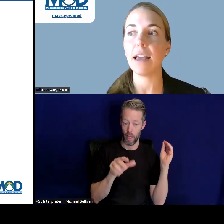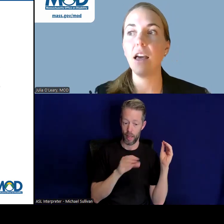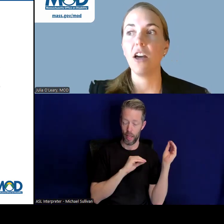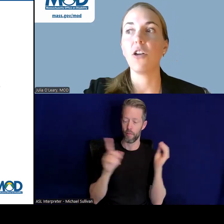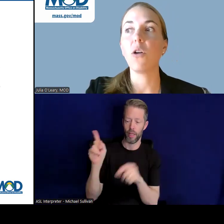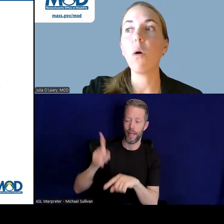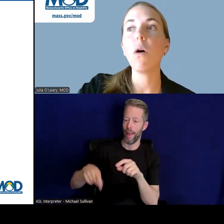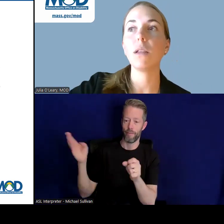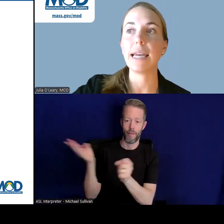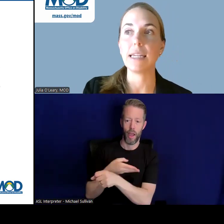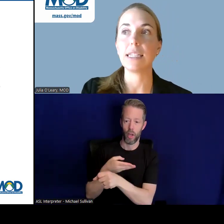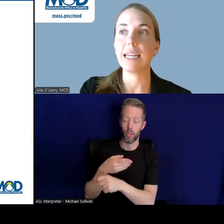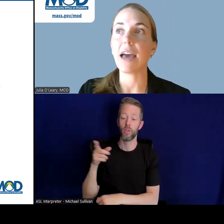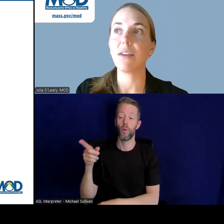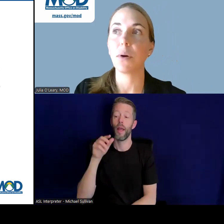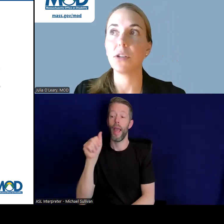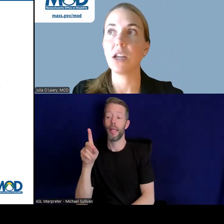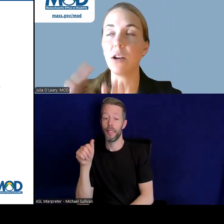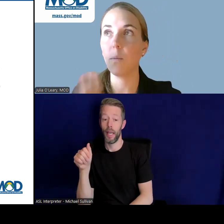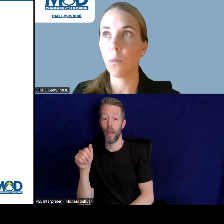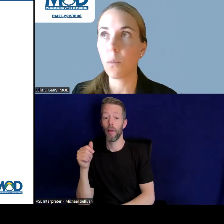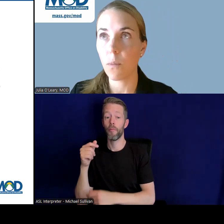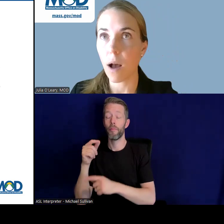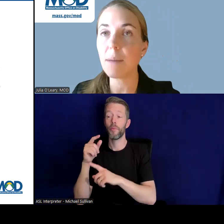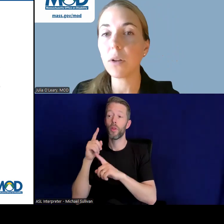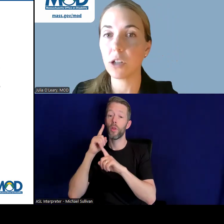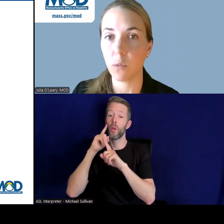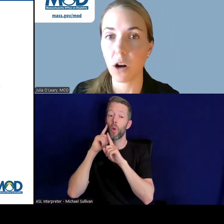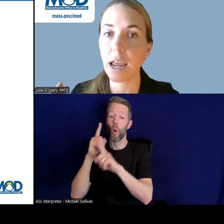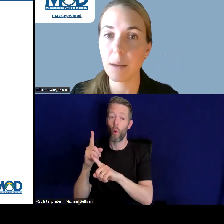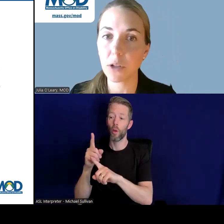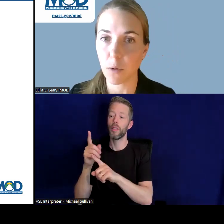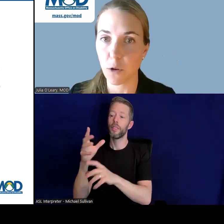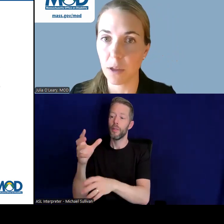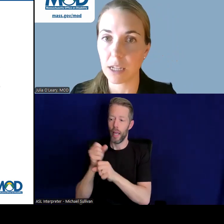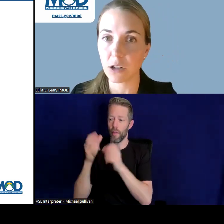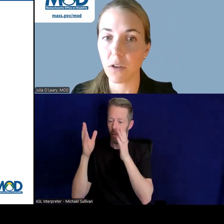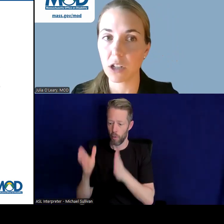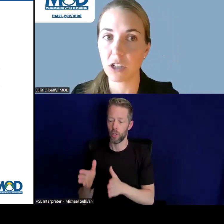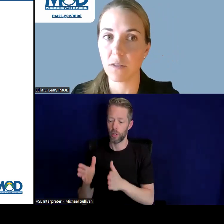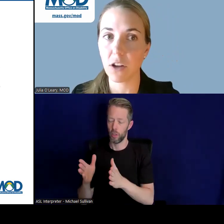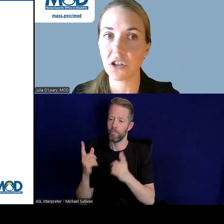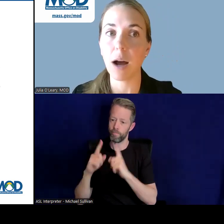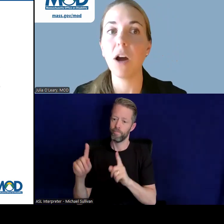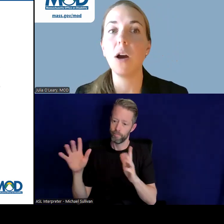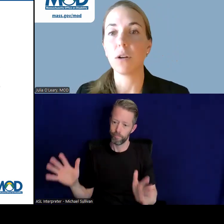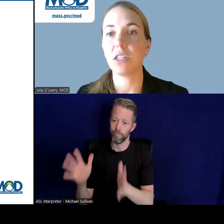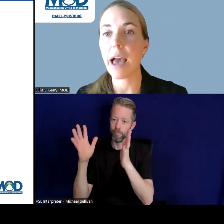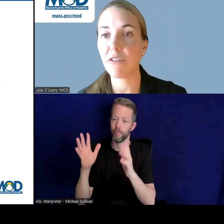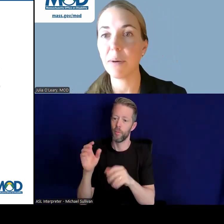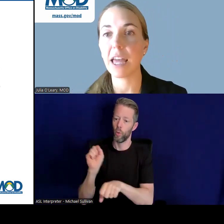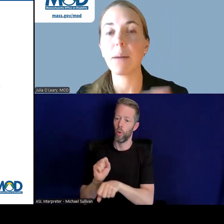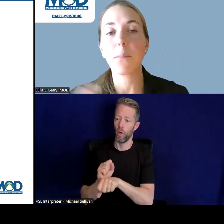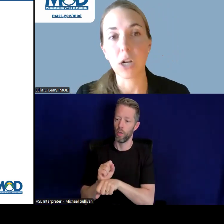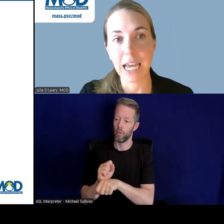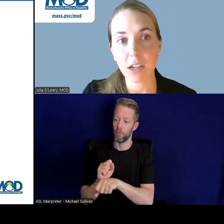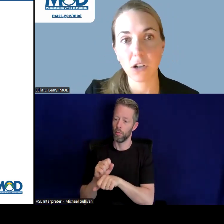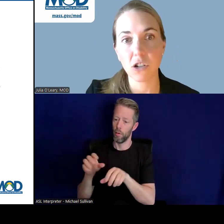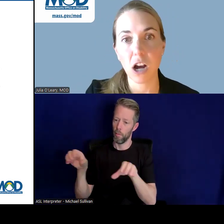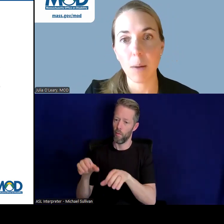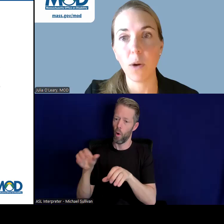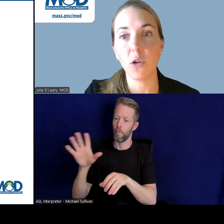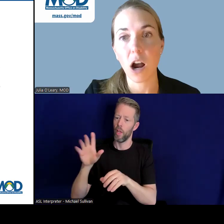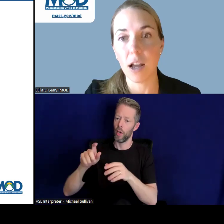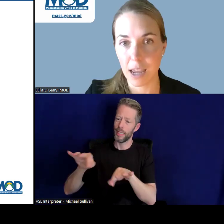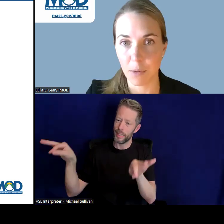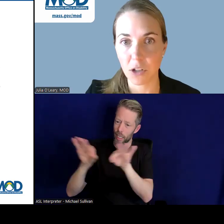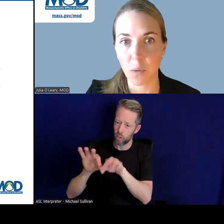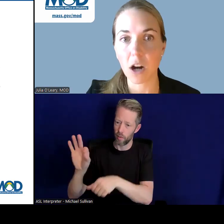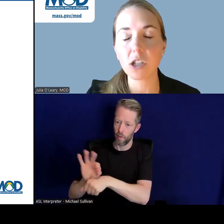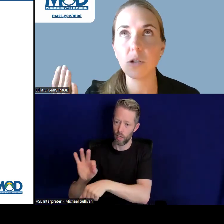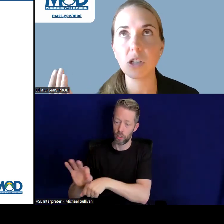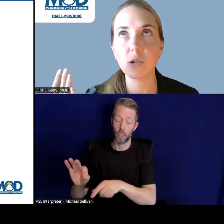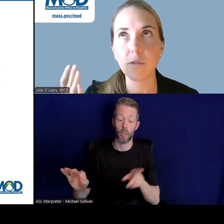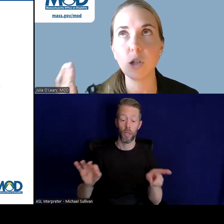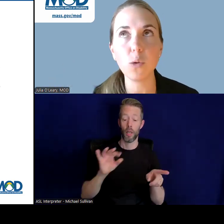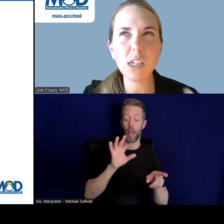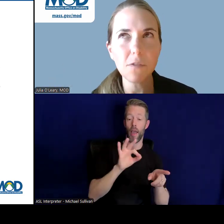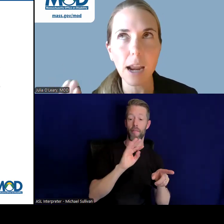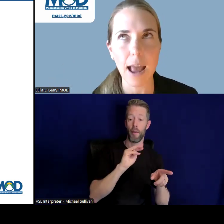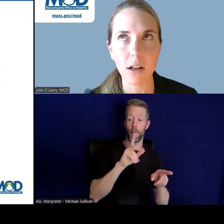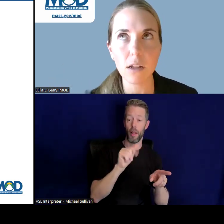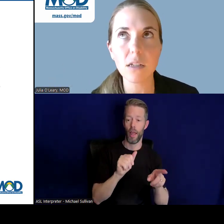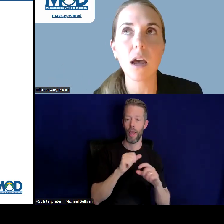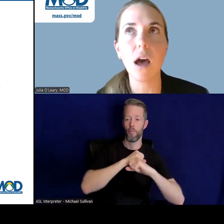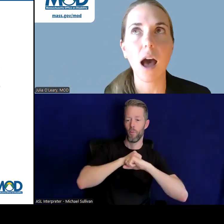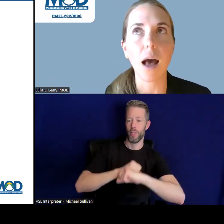So when you're thinking about the ADA, the goal is to get the person able to work, able to perform the essential functions of their job; whereas the FMLA protects your job when you're unable to work.